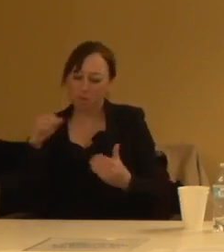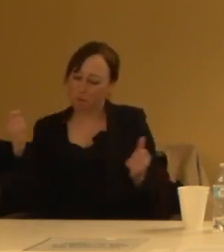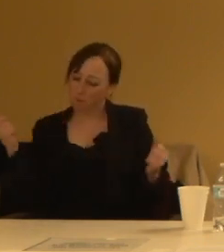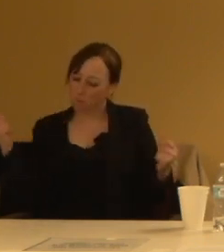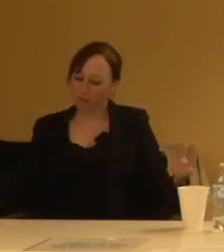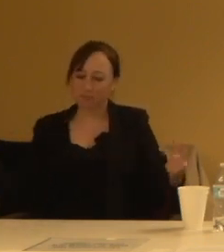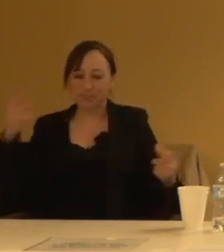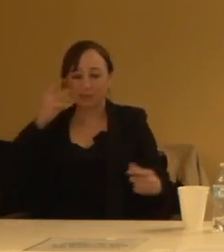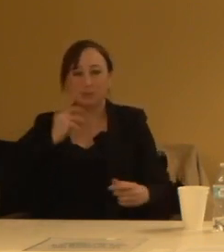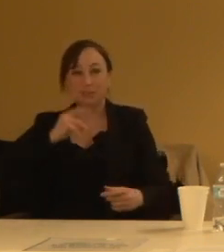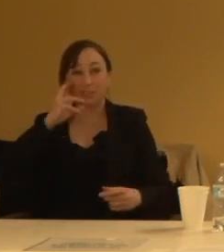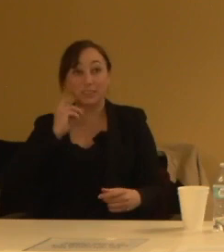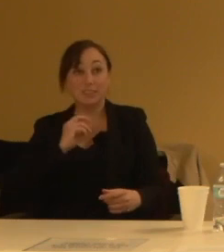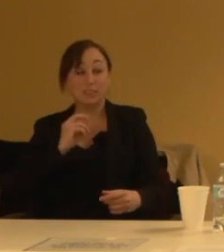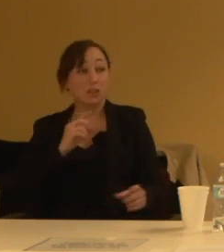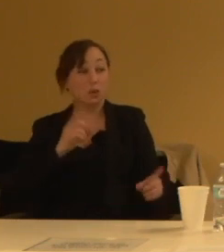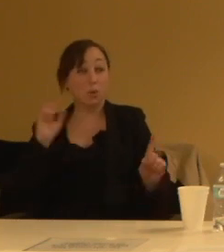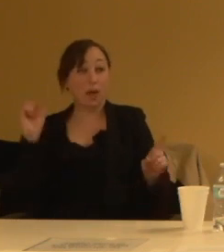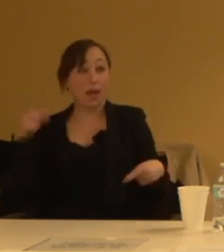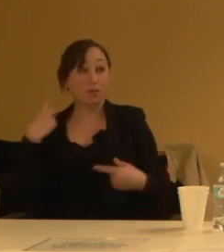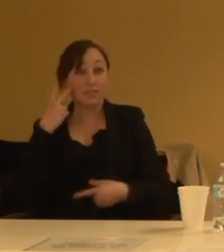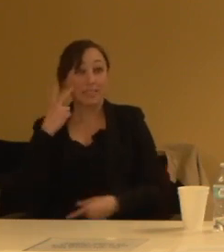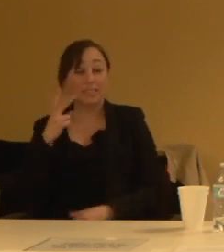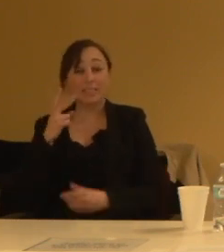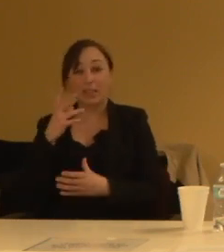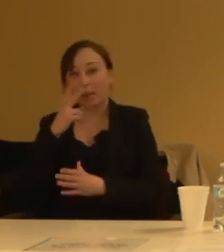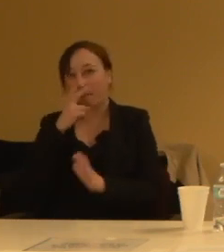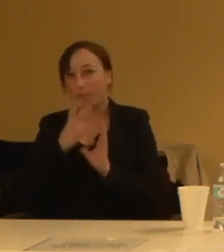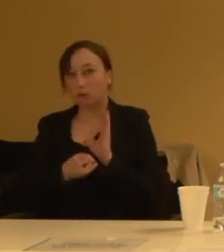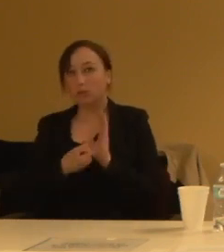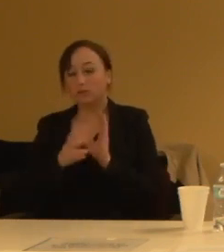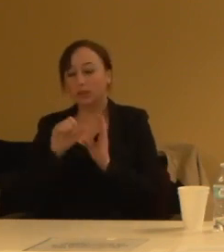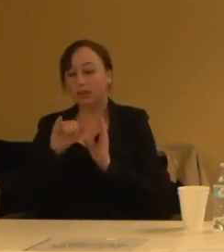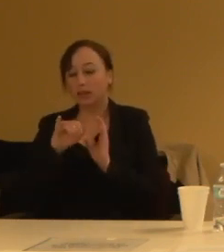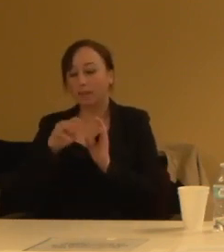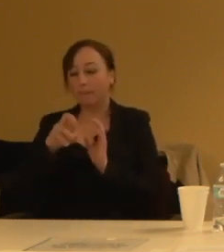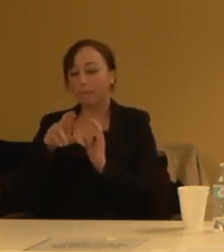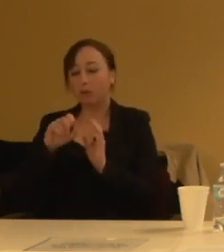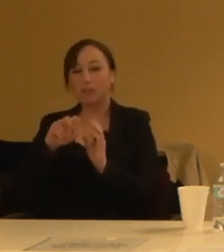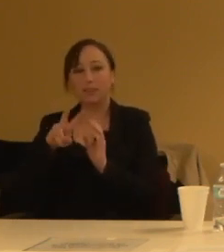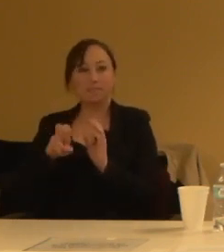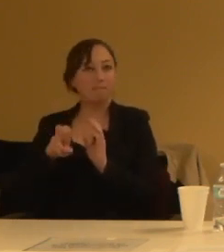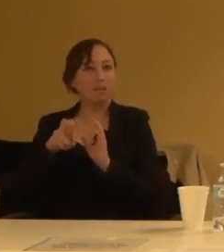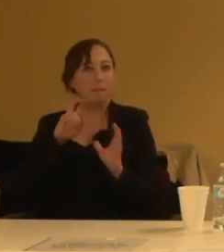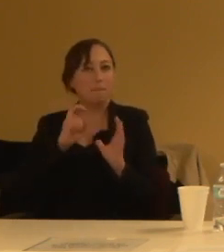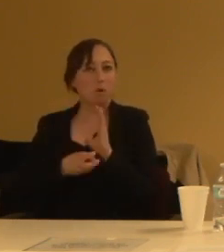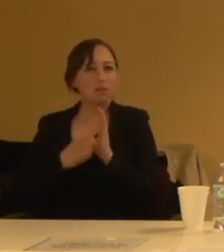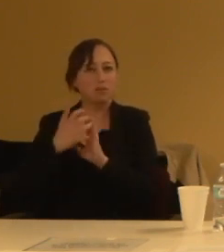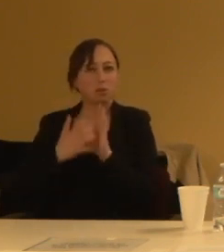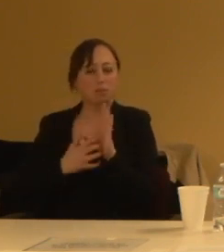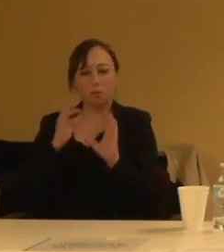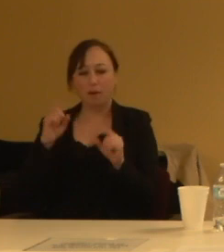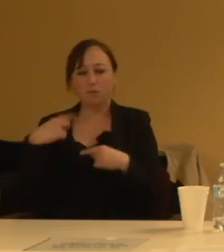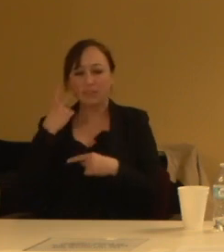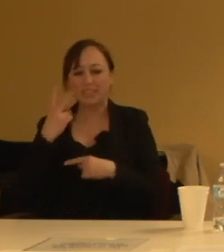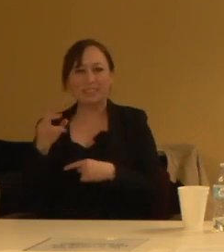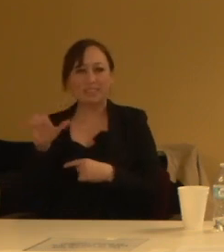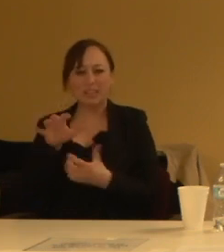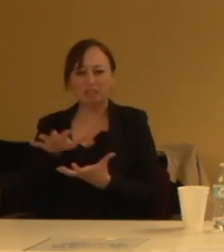Like, have you ever seen an immersive script? I mean those things are like 400 pages deep, because you have to have like all of the different iterations that could